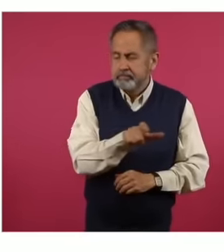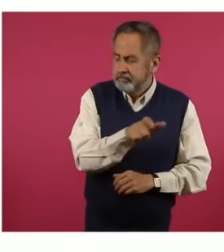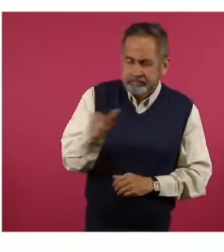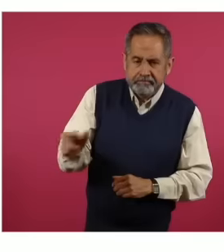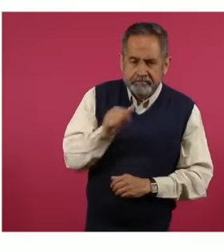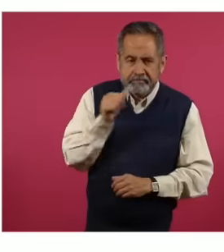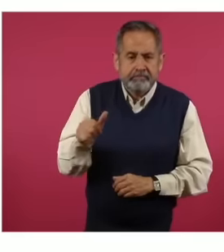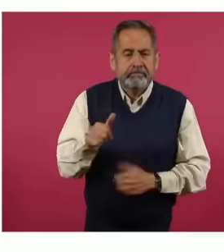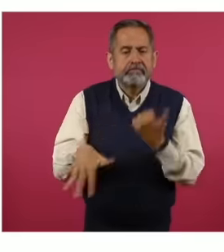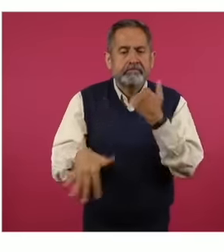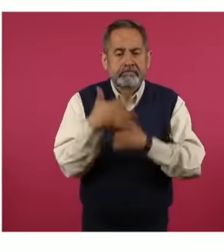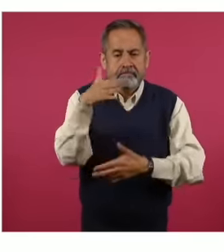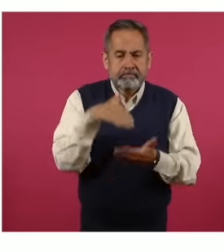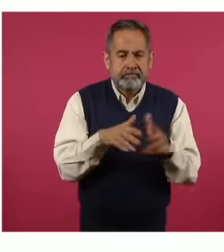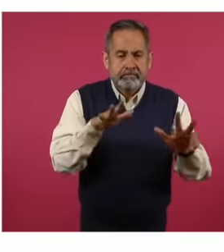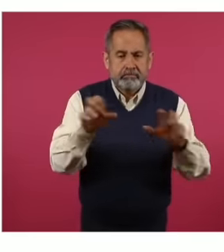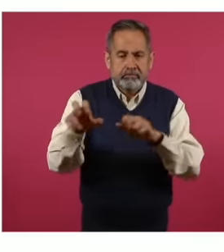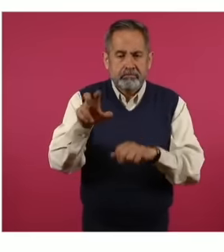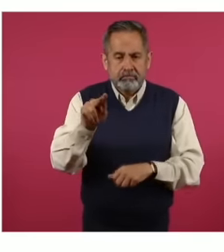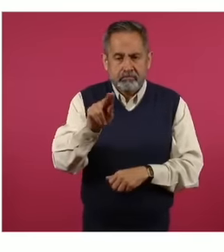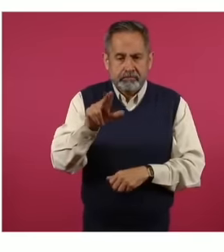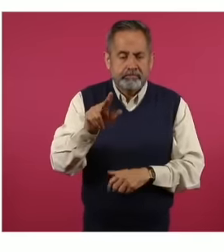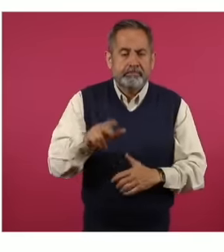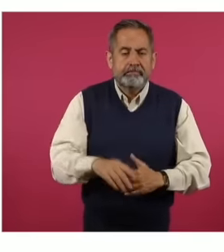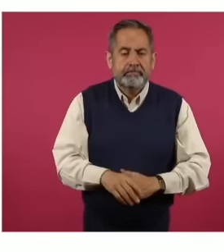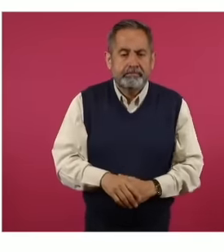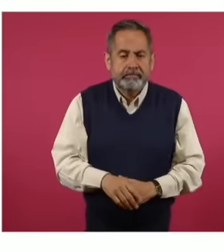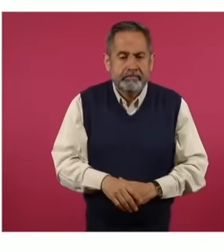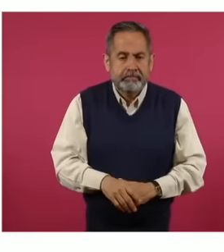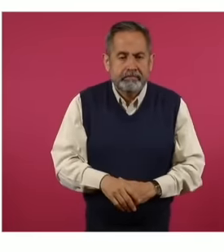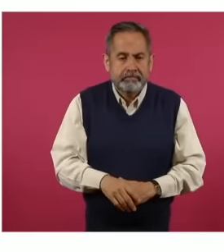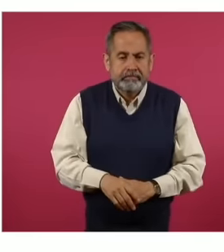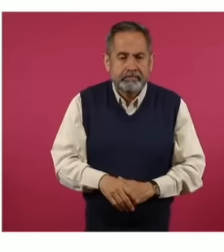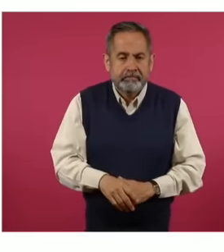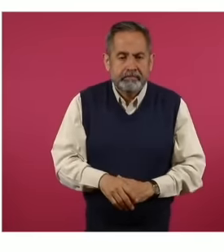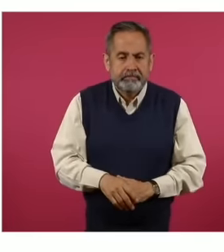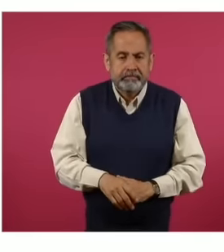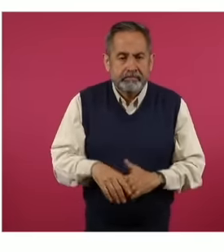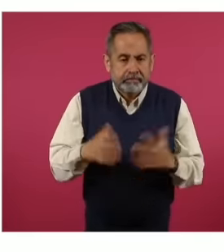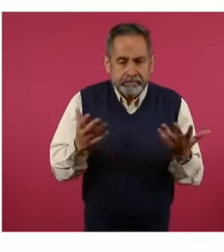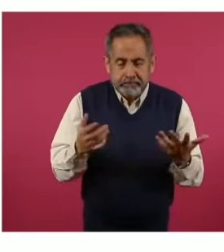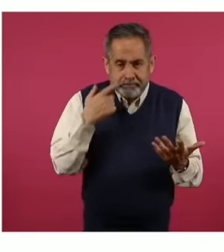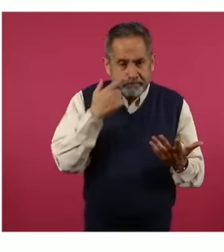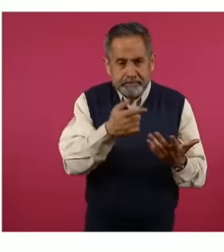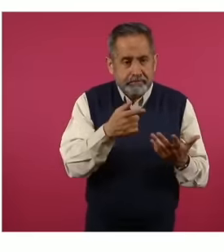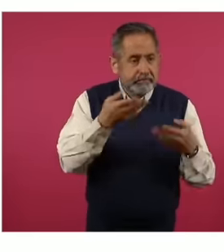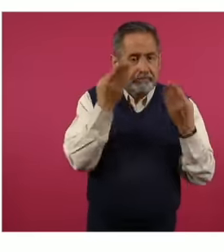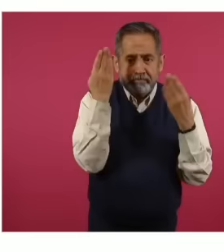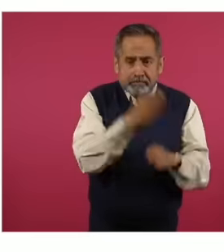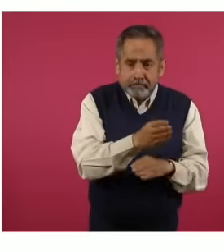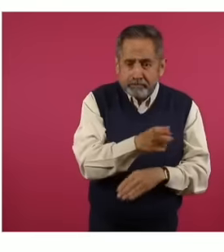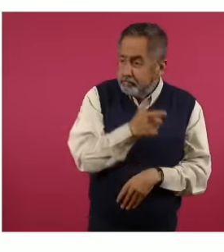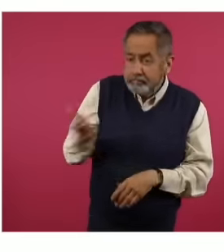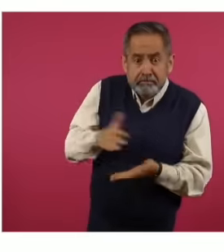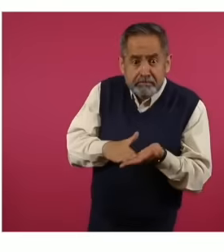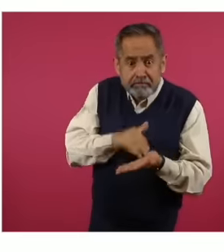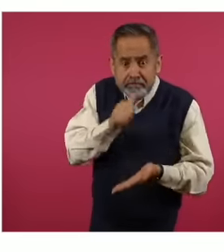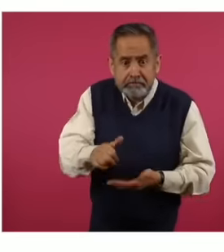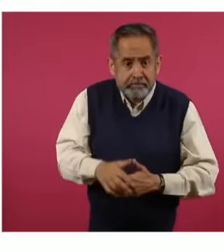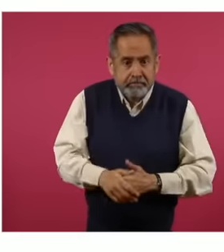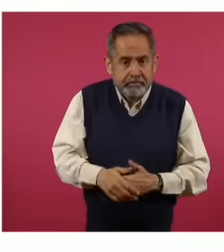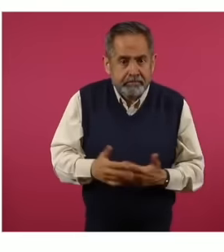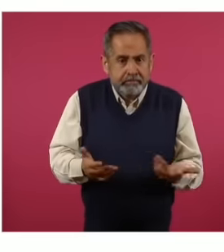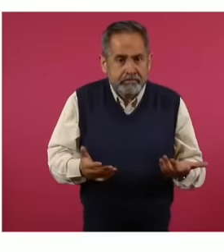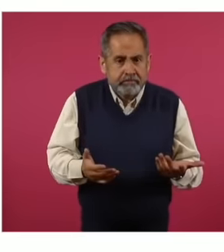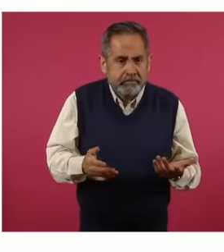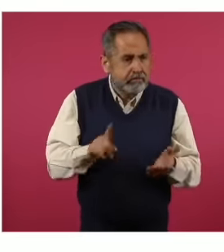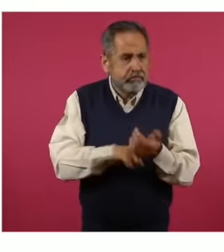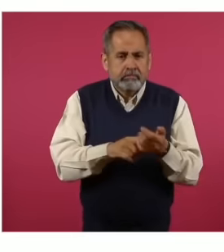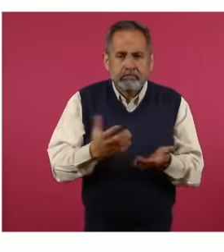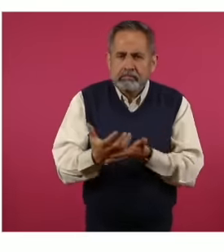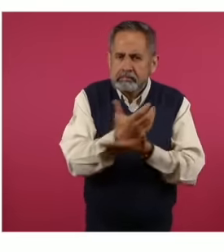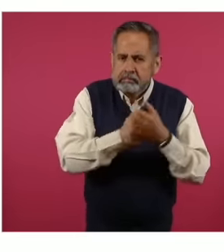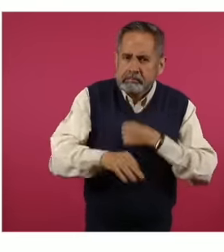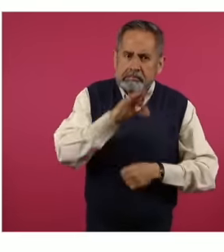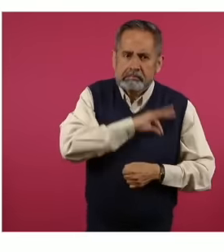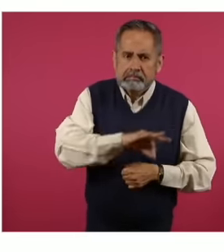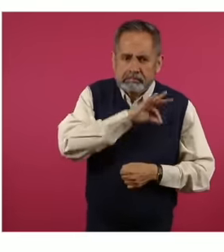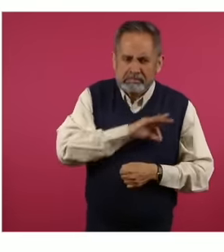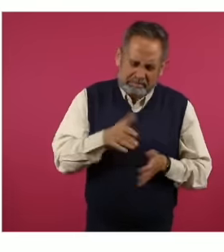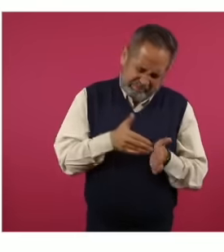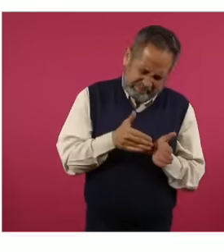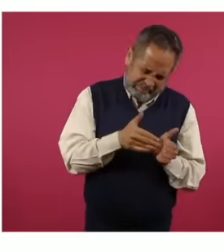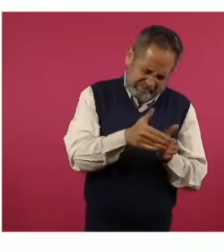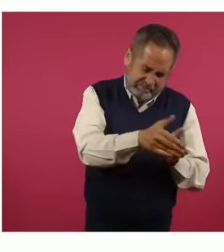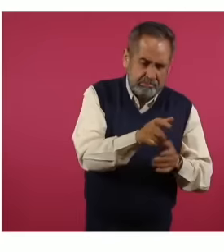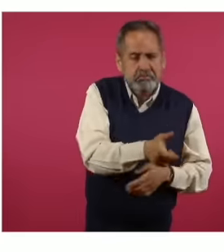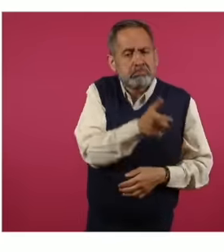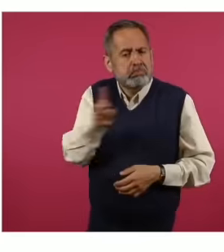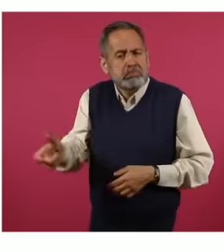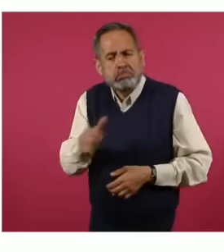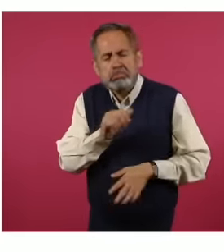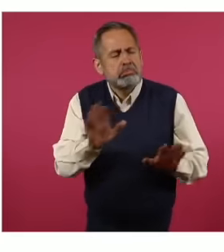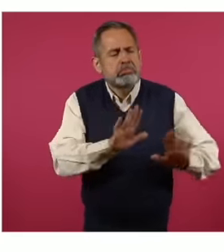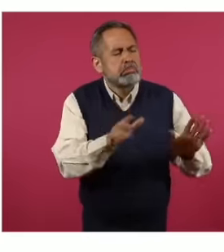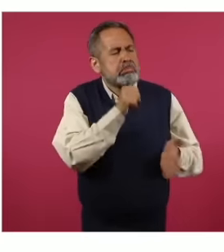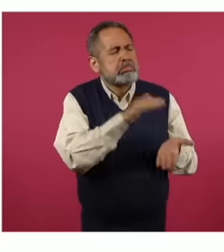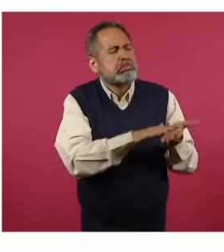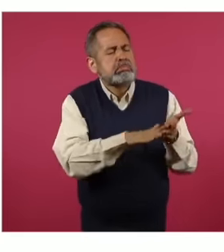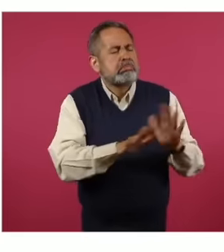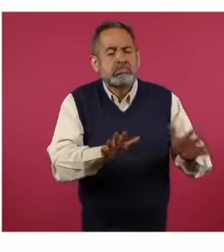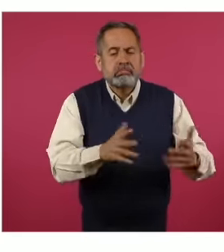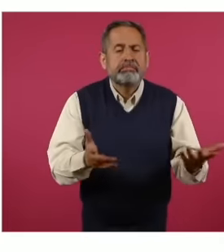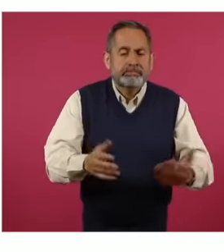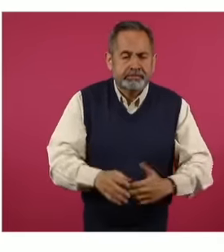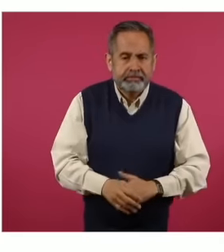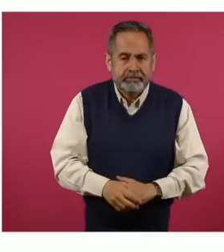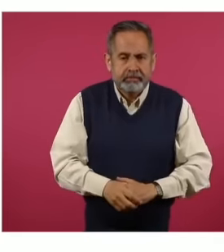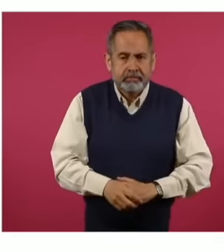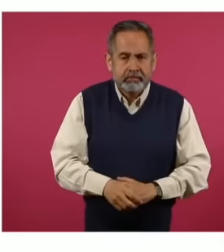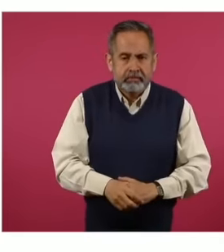15,880 a bank that has profits of thousands millions that forgive